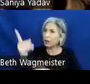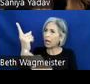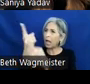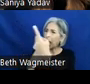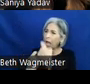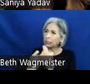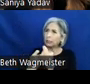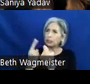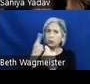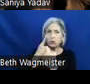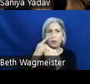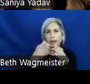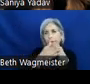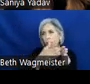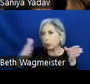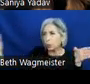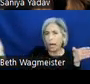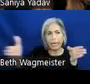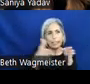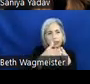the range of physical Mr. Arasteh ability abilities and how that impacts.